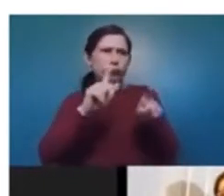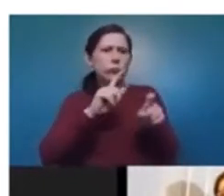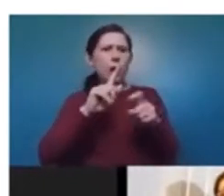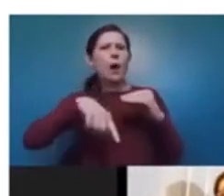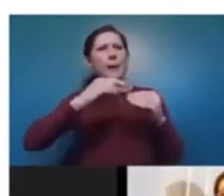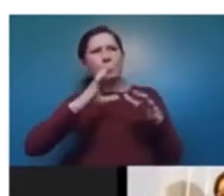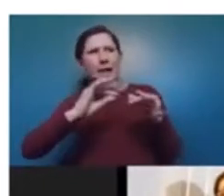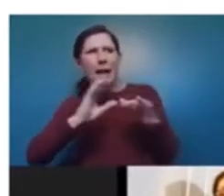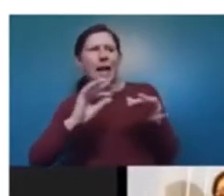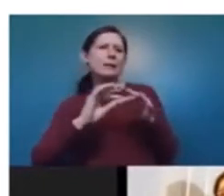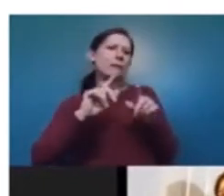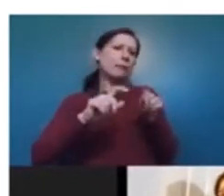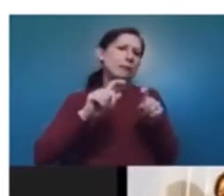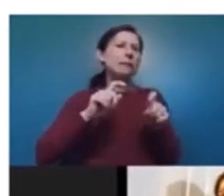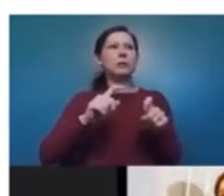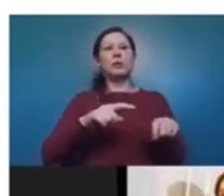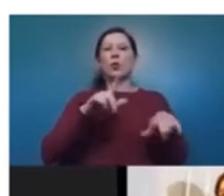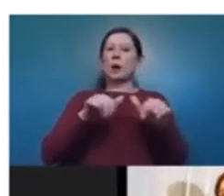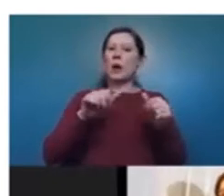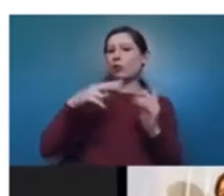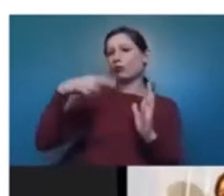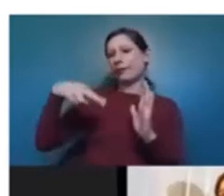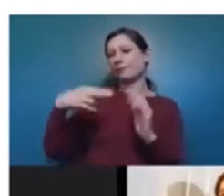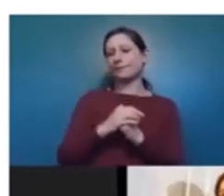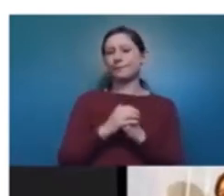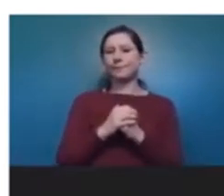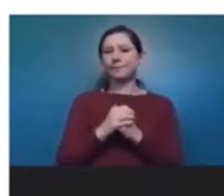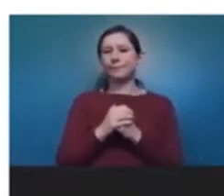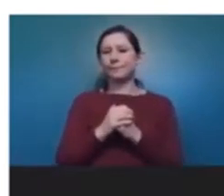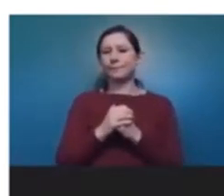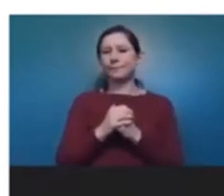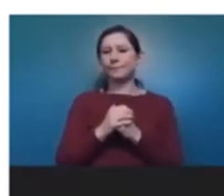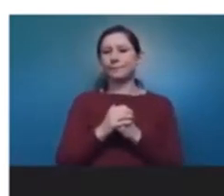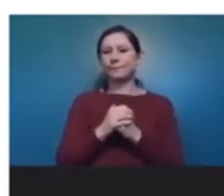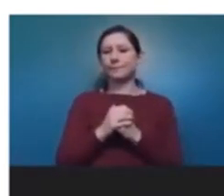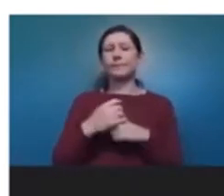the text over the video while the actors read. We are also